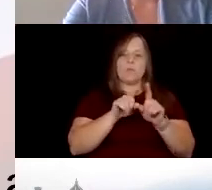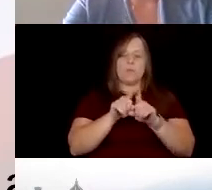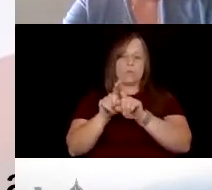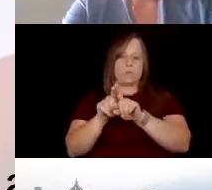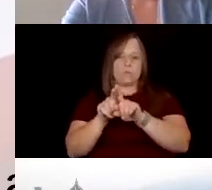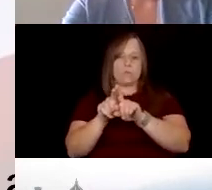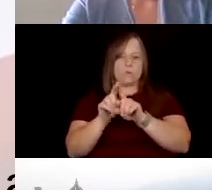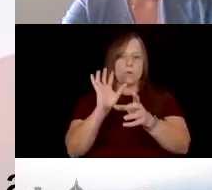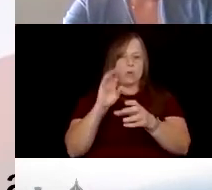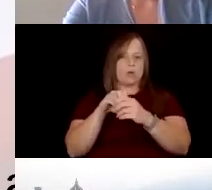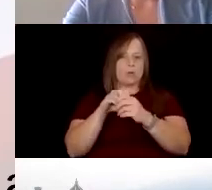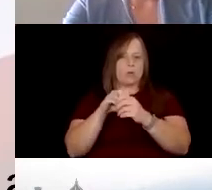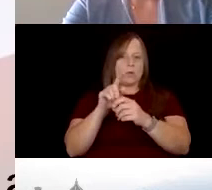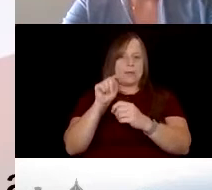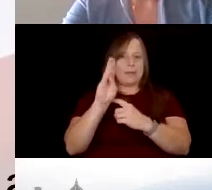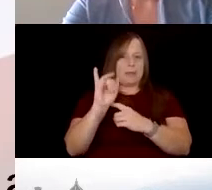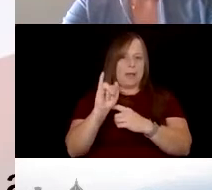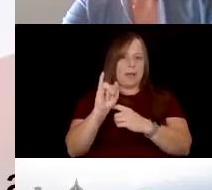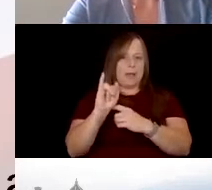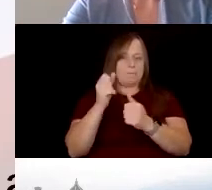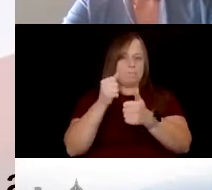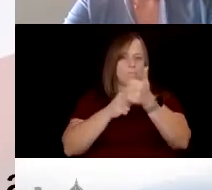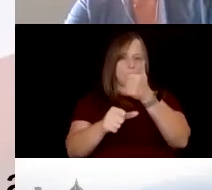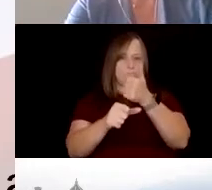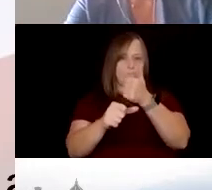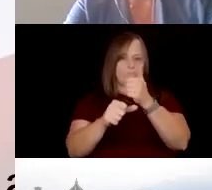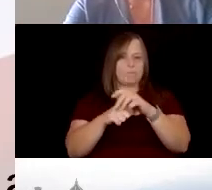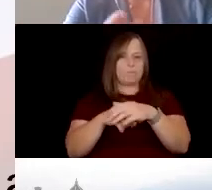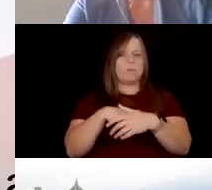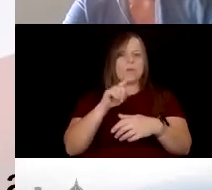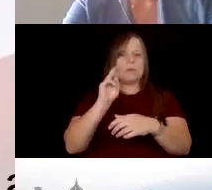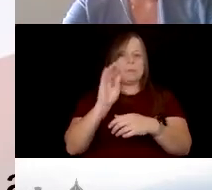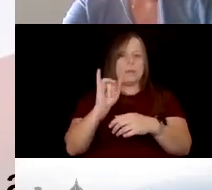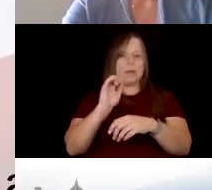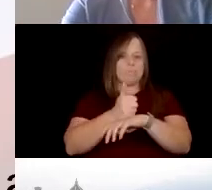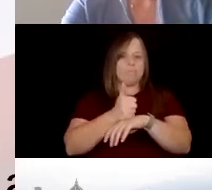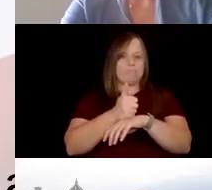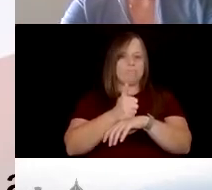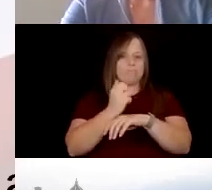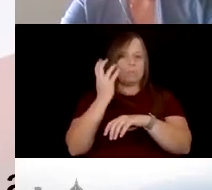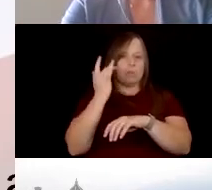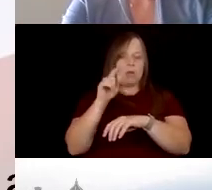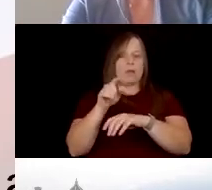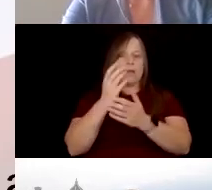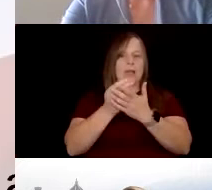to include if you're applying based on a TBI. So if you're applying based on a TBI, you're gonna need evidence of that diagnosis,